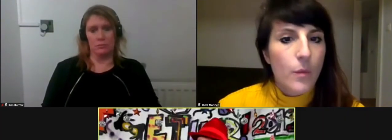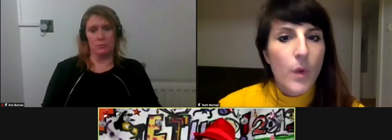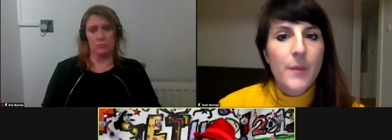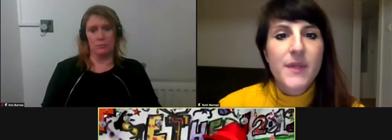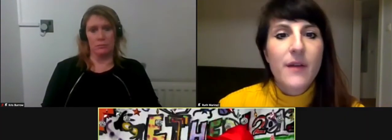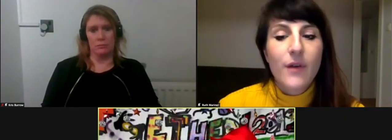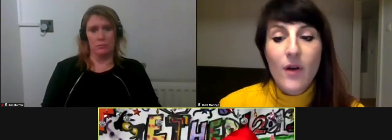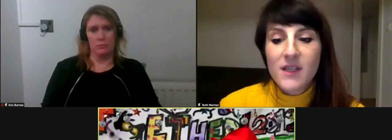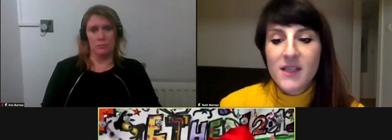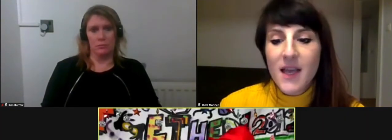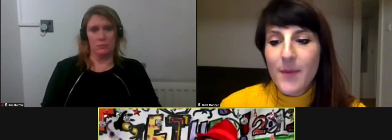Sorry. Okay, so, we've kind of